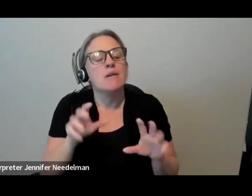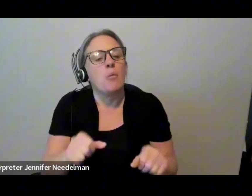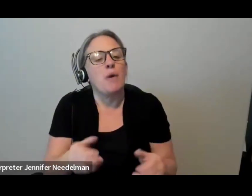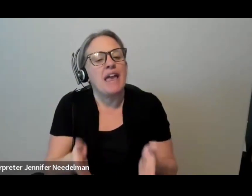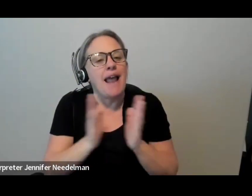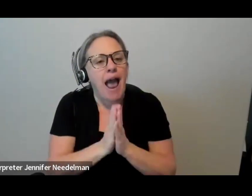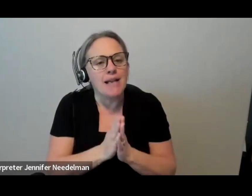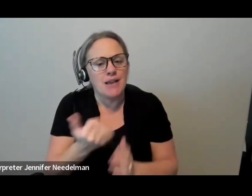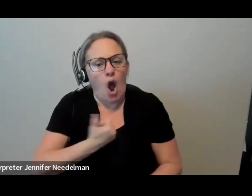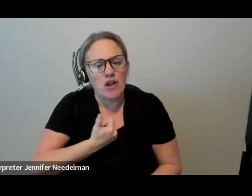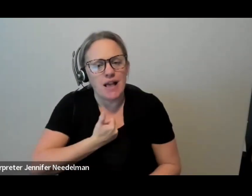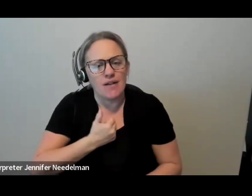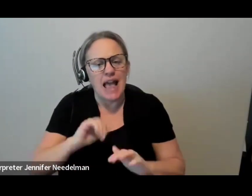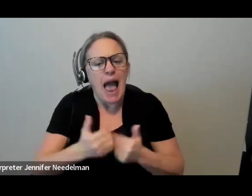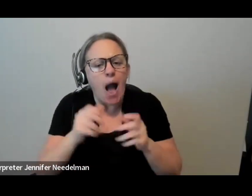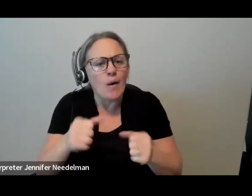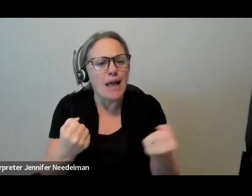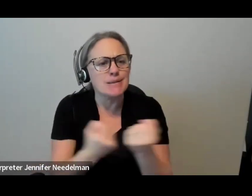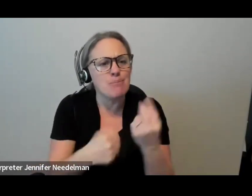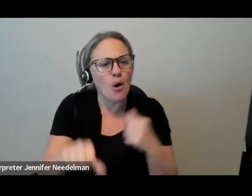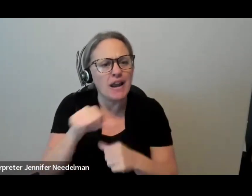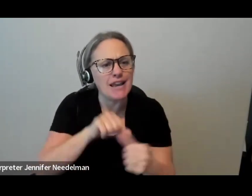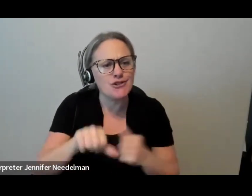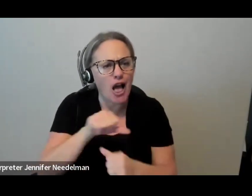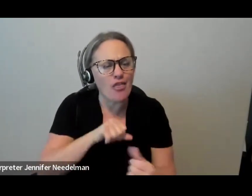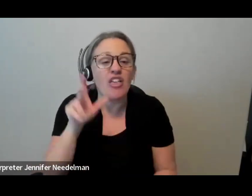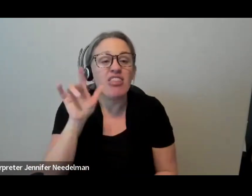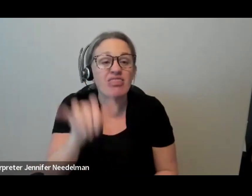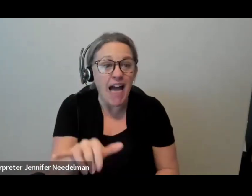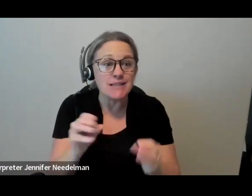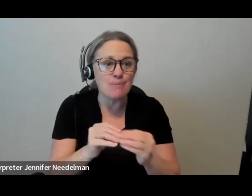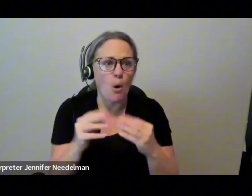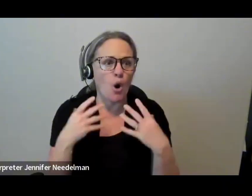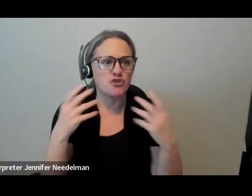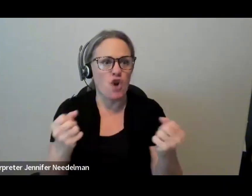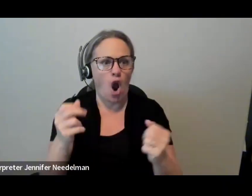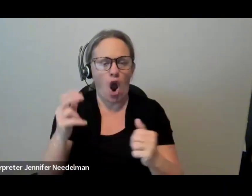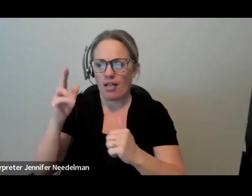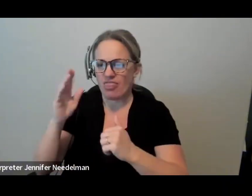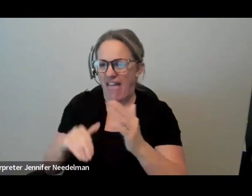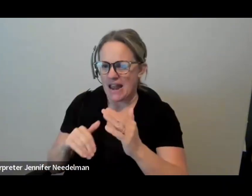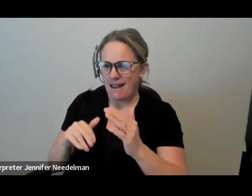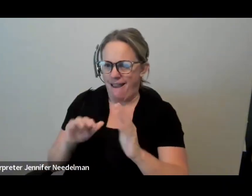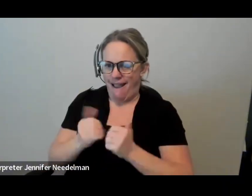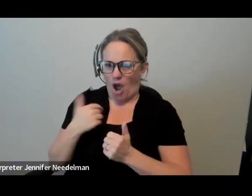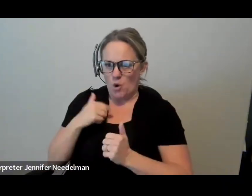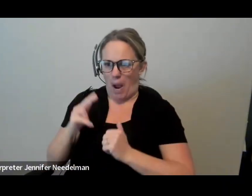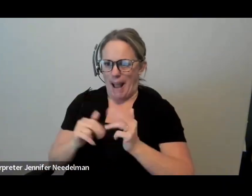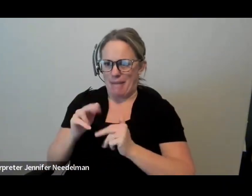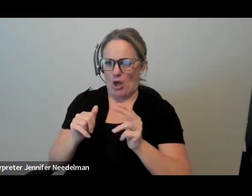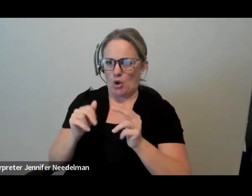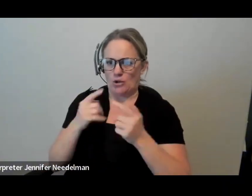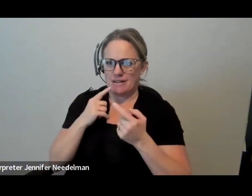stronger argument than how do I build an accessible product for someone who I don't know.